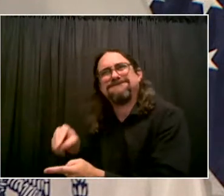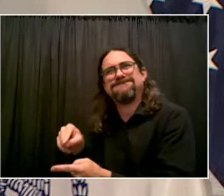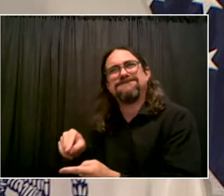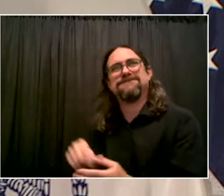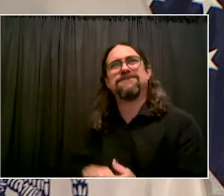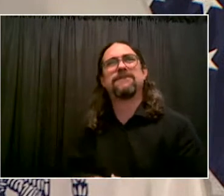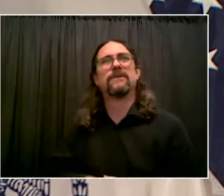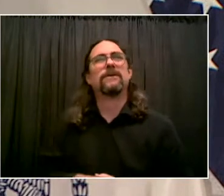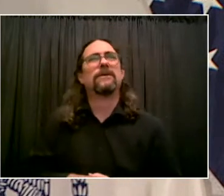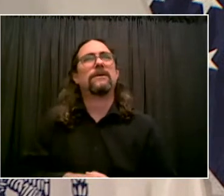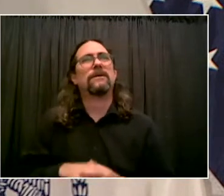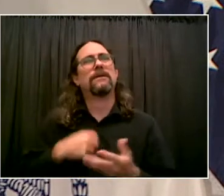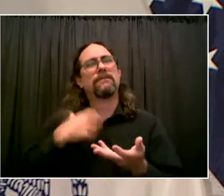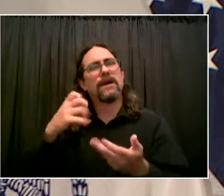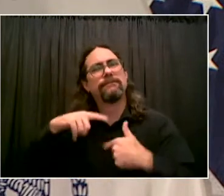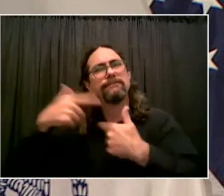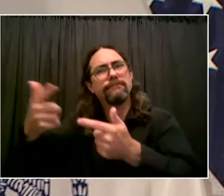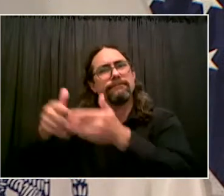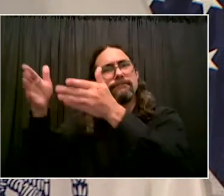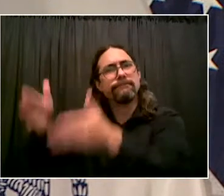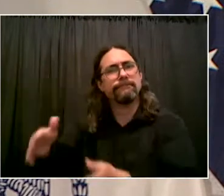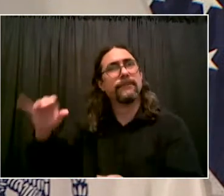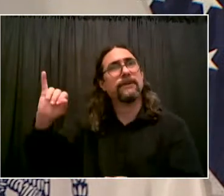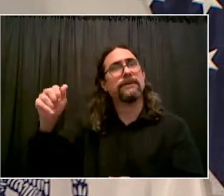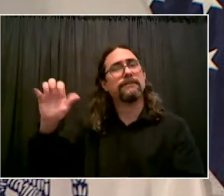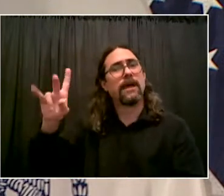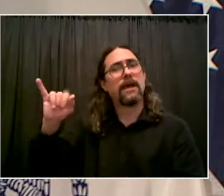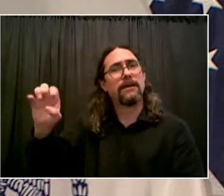STRAPHANGERS CAMPAIGN, MY PLEASURE TO